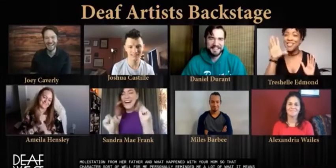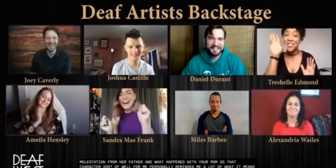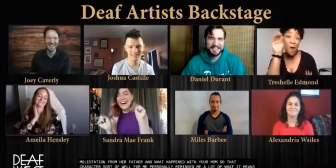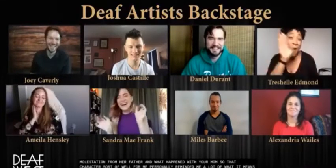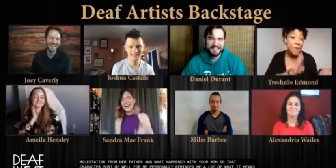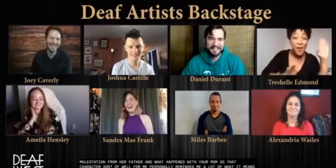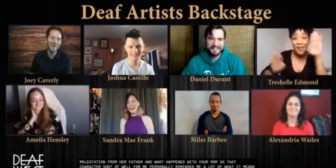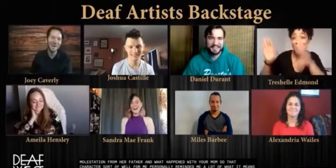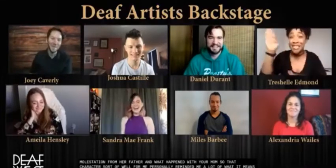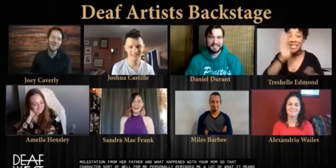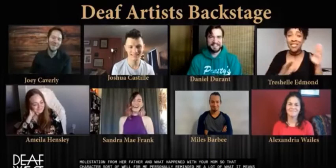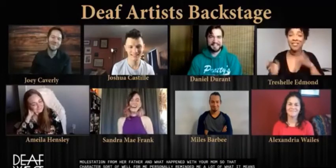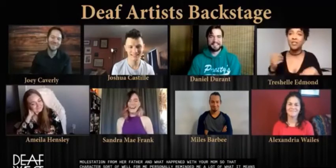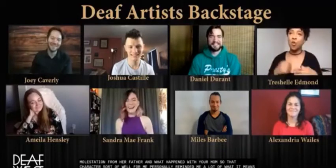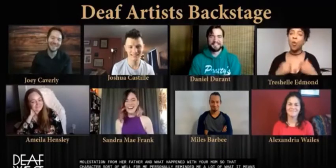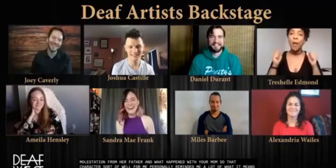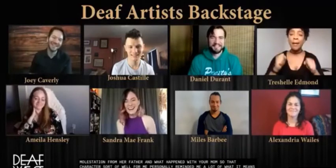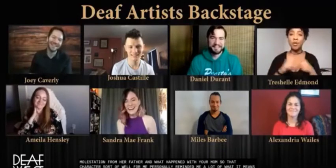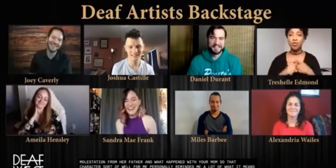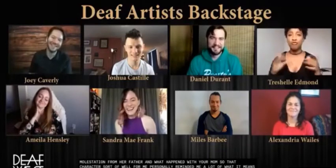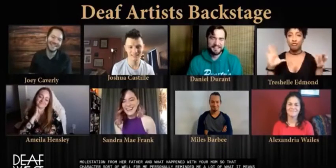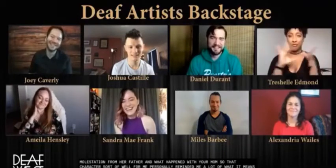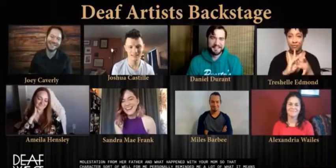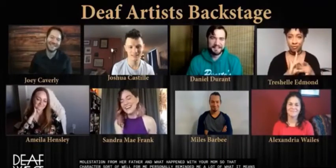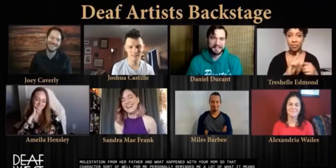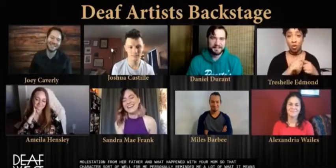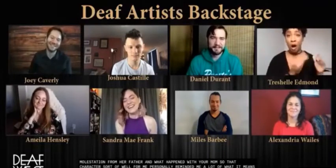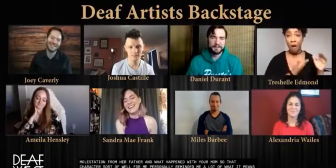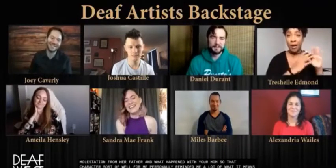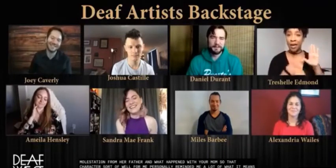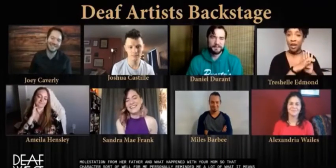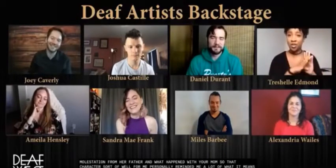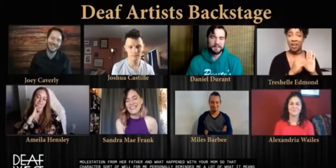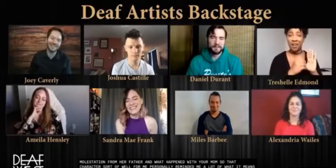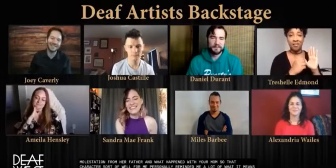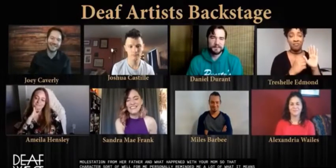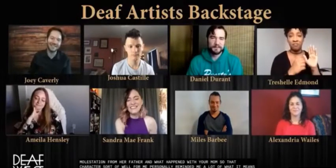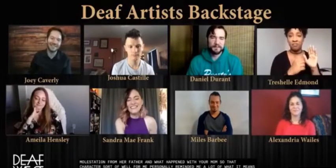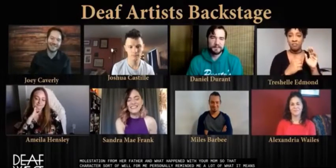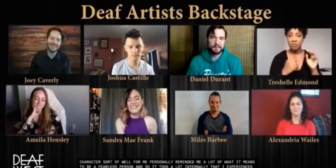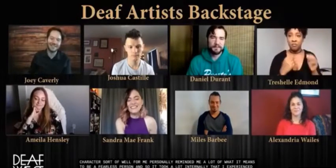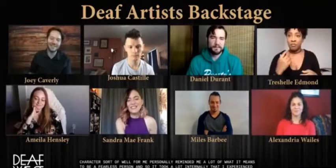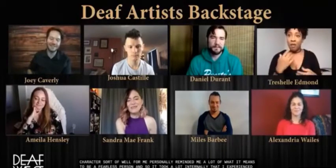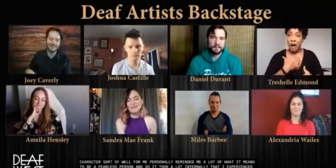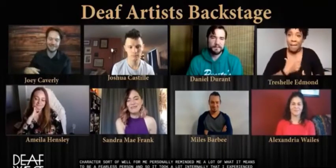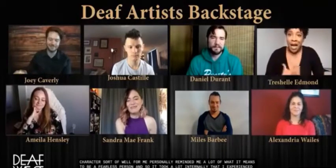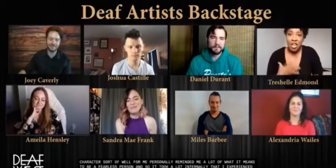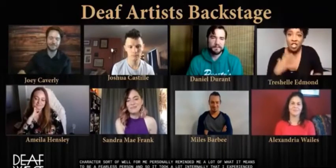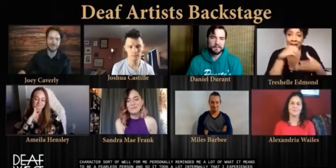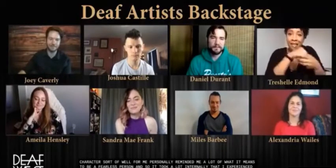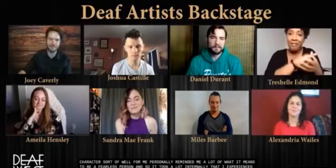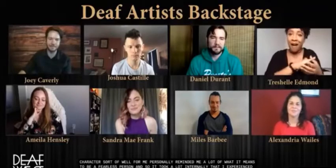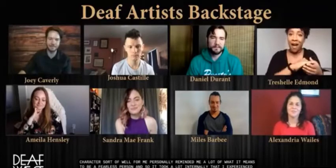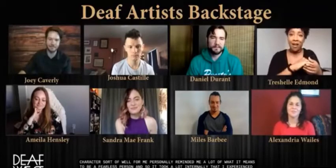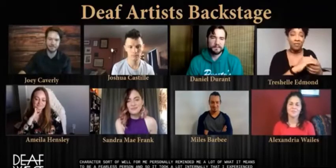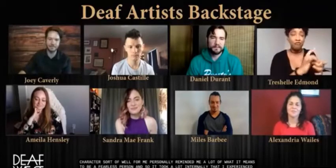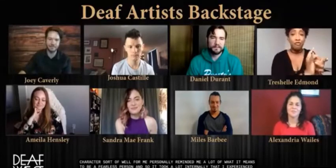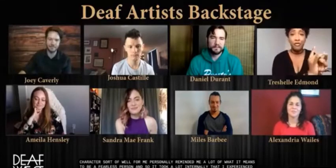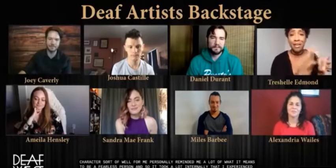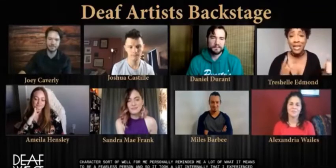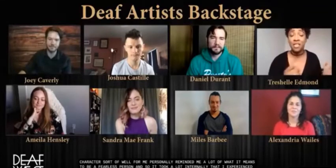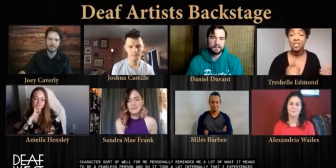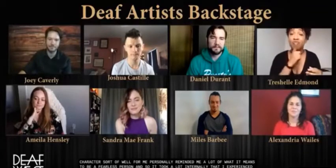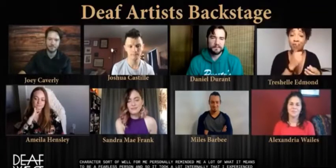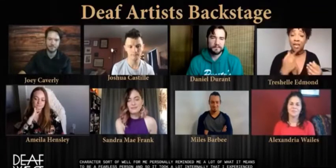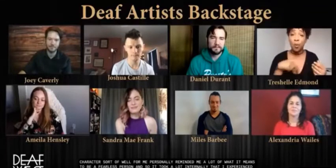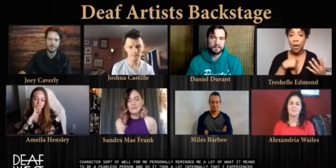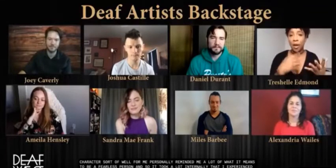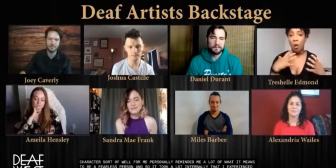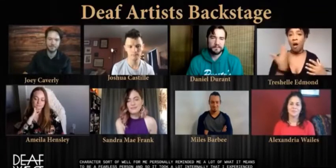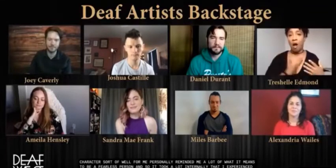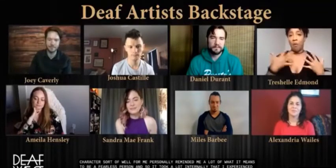I don't want to say we were always going with like “Hakuna Matata”, but it just being